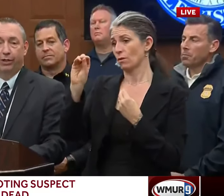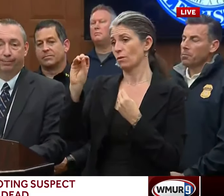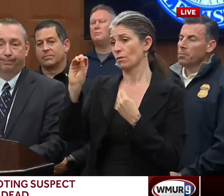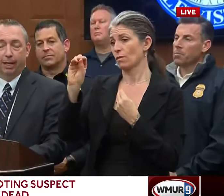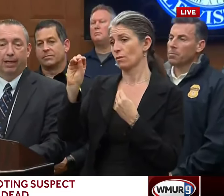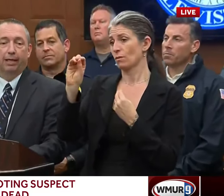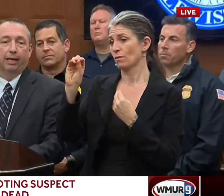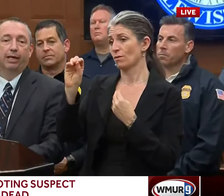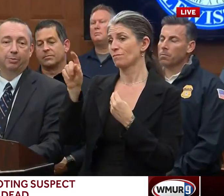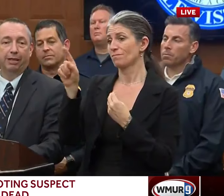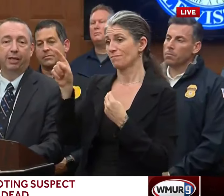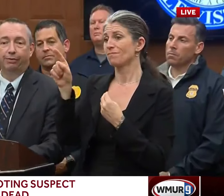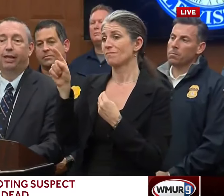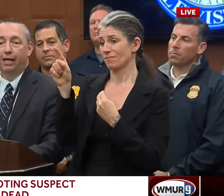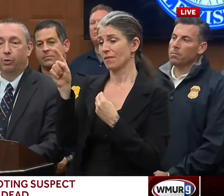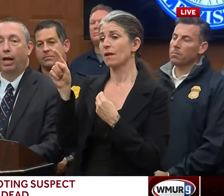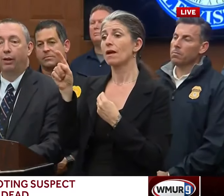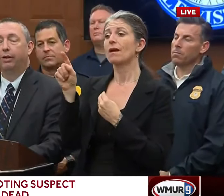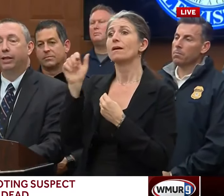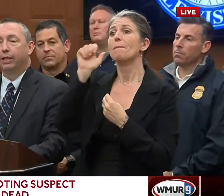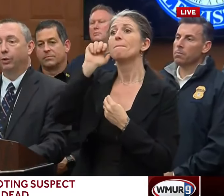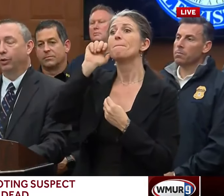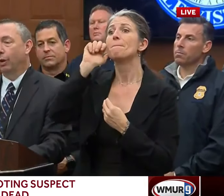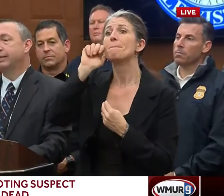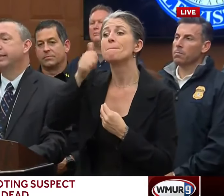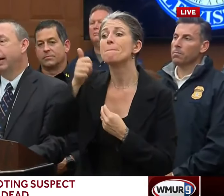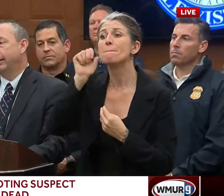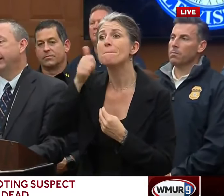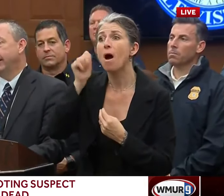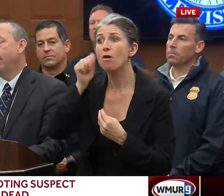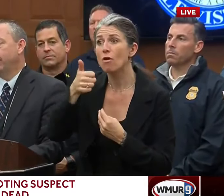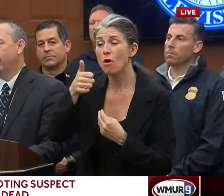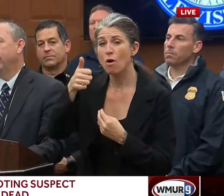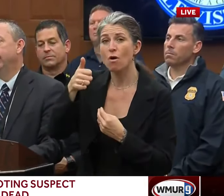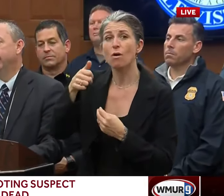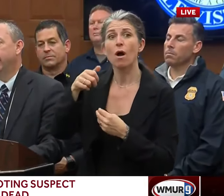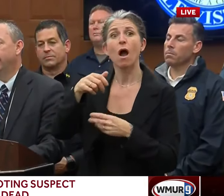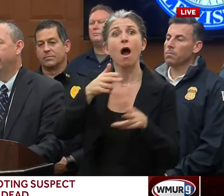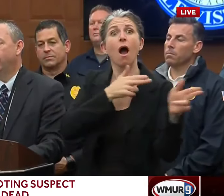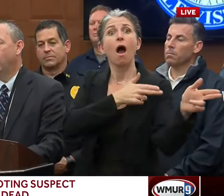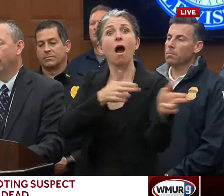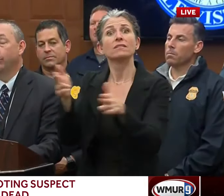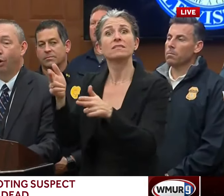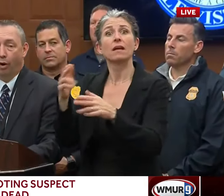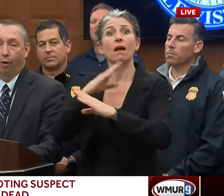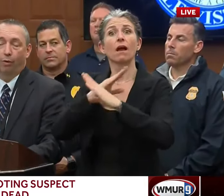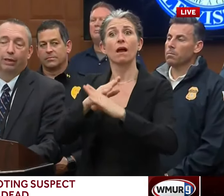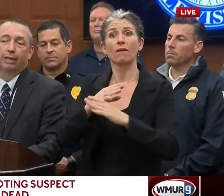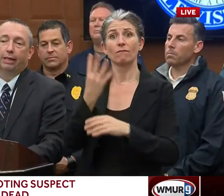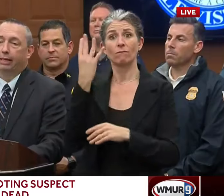BUT COMMISSIONER CAMUSO SAID THAT AND PASSED ALONG THAT ACTUALLY THAT HUNTING RESTRICTION HAS BEEN LIFTED AS WELL.